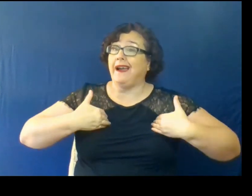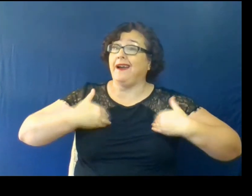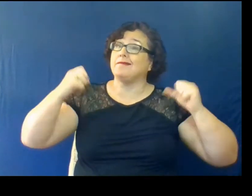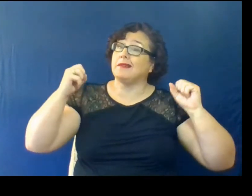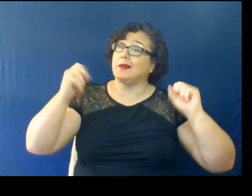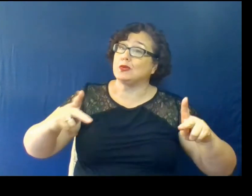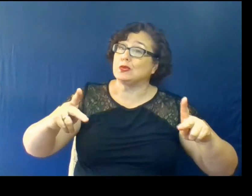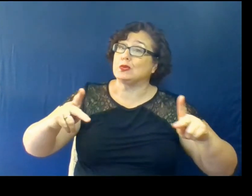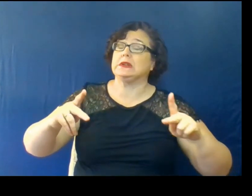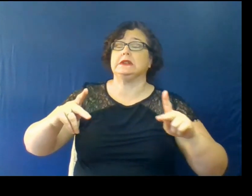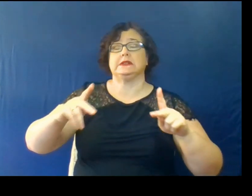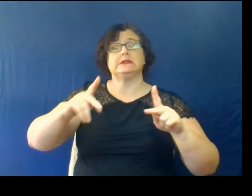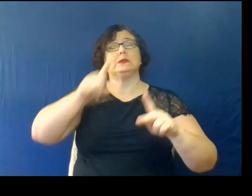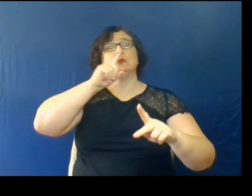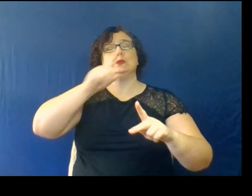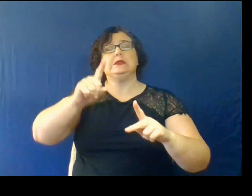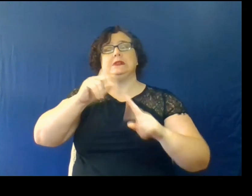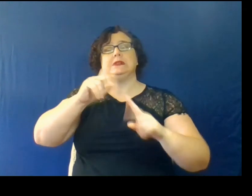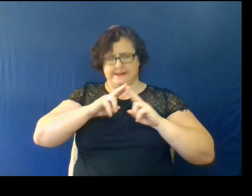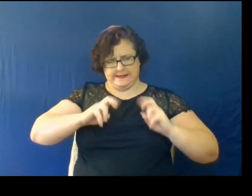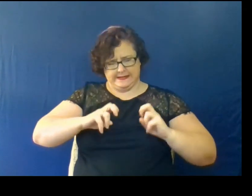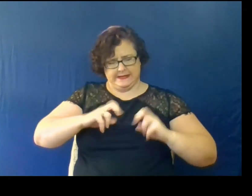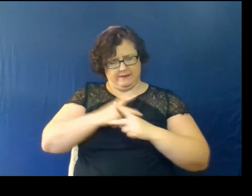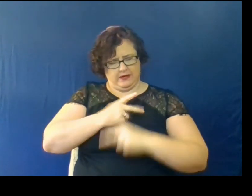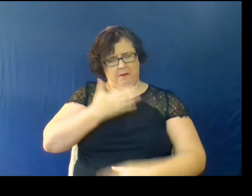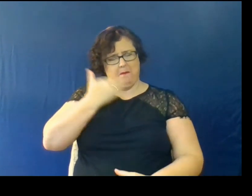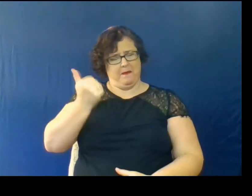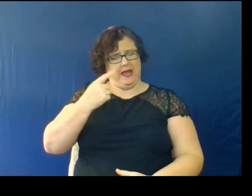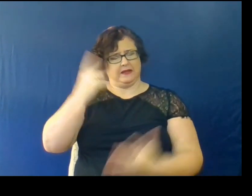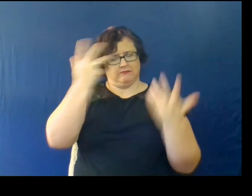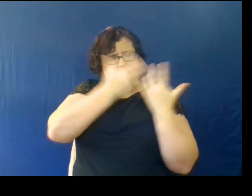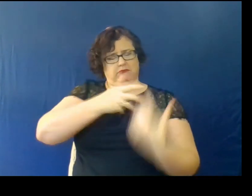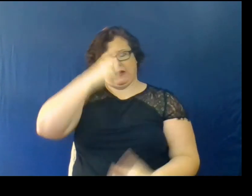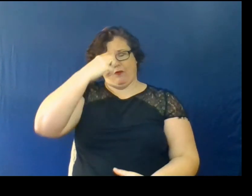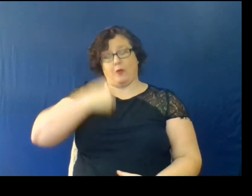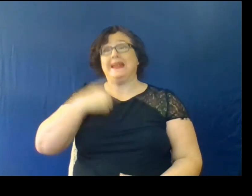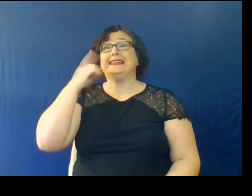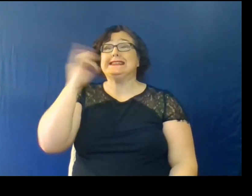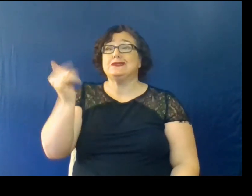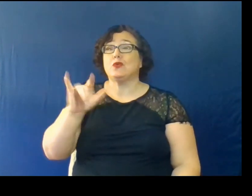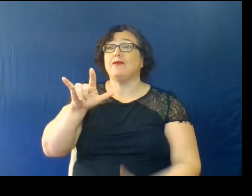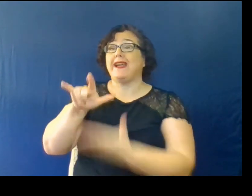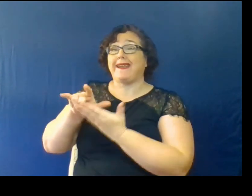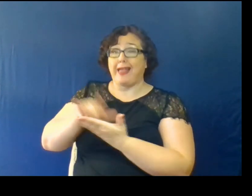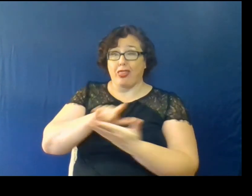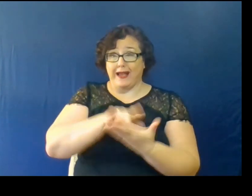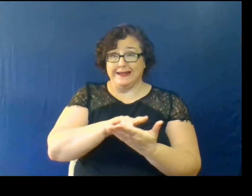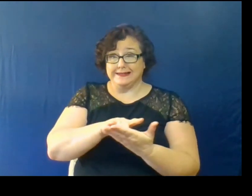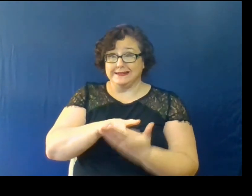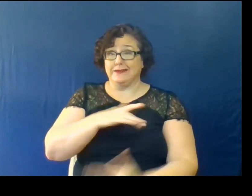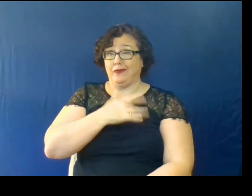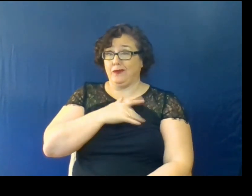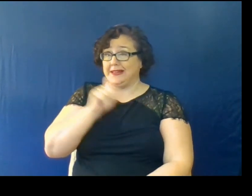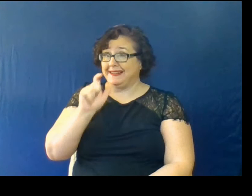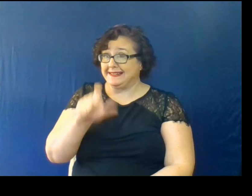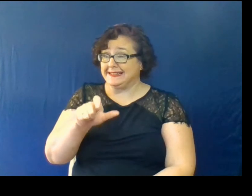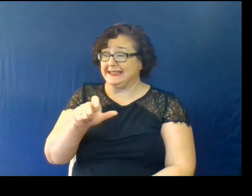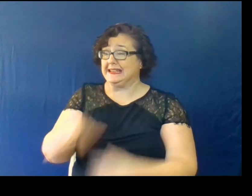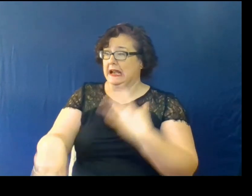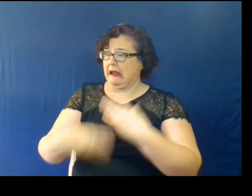really look at what works best for you. I would say kind of like they do with the airlines, if you think you're going to need a little bit of extra help or time or assistance or something like that,